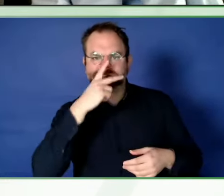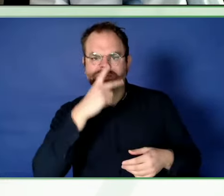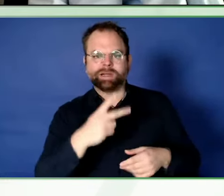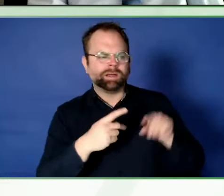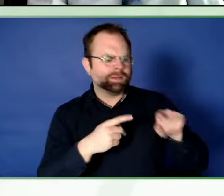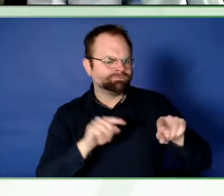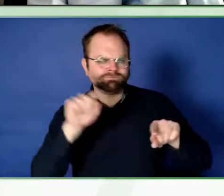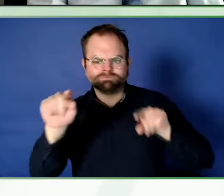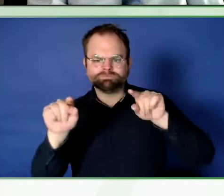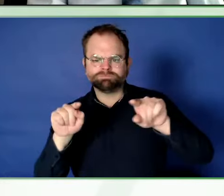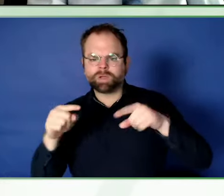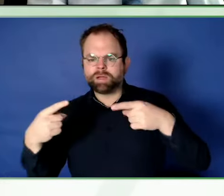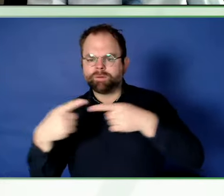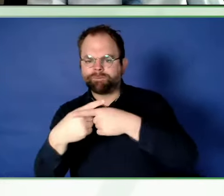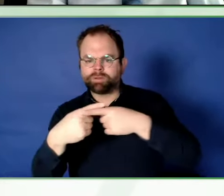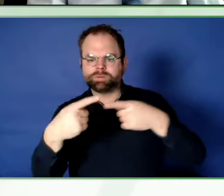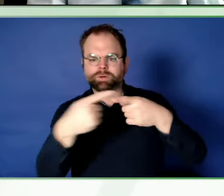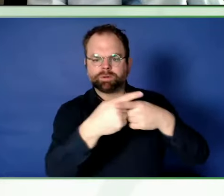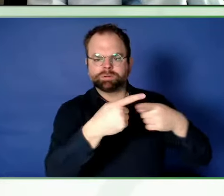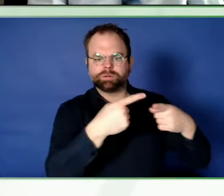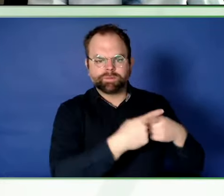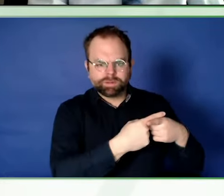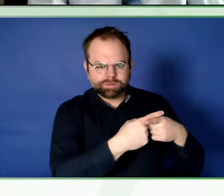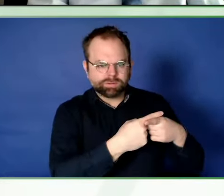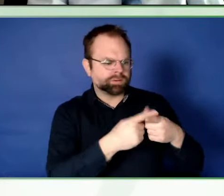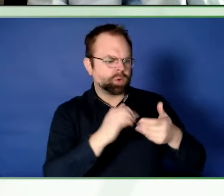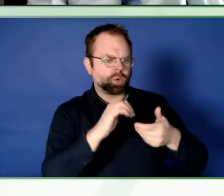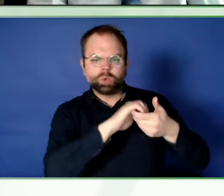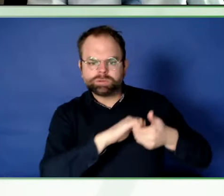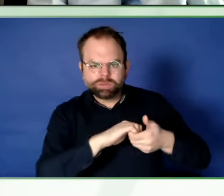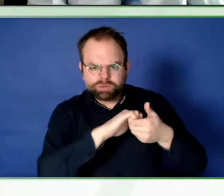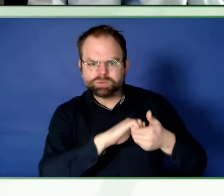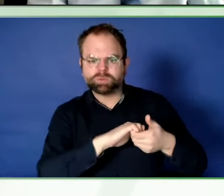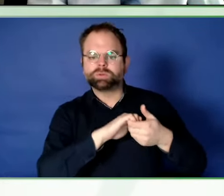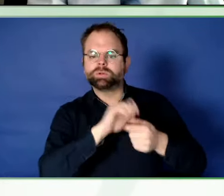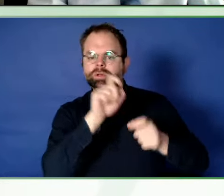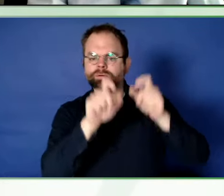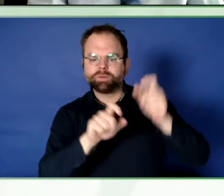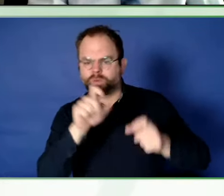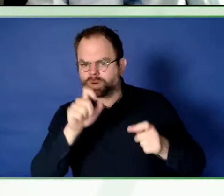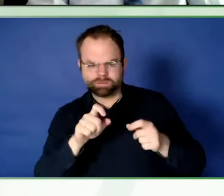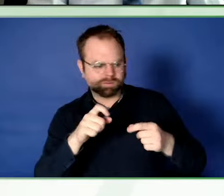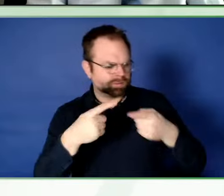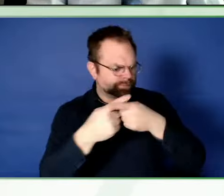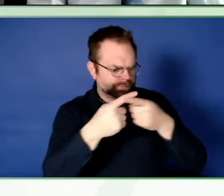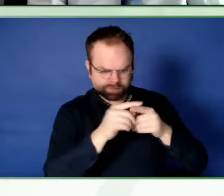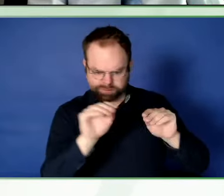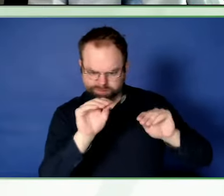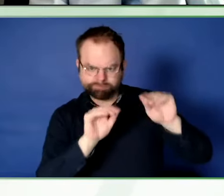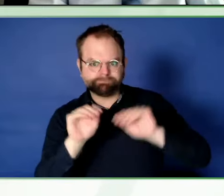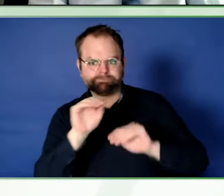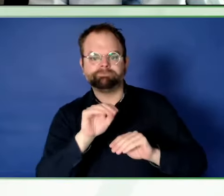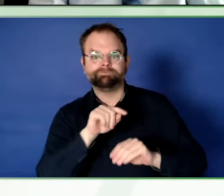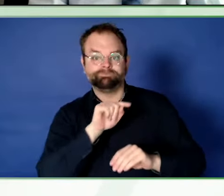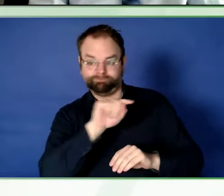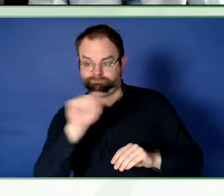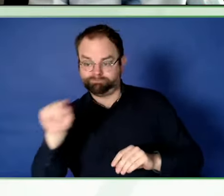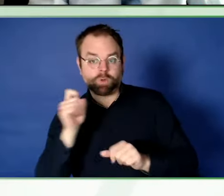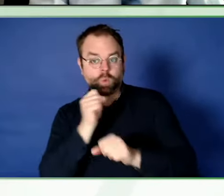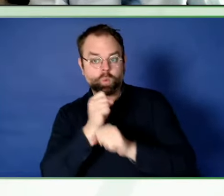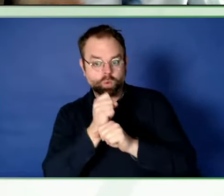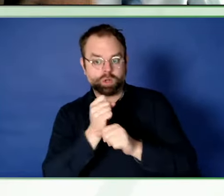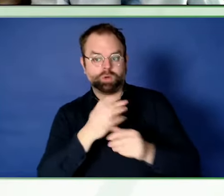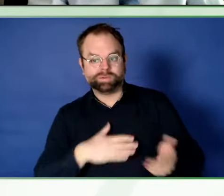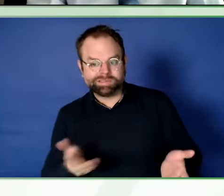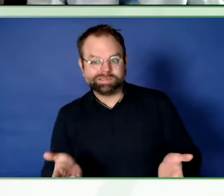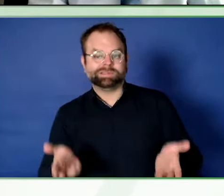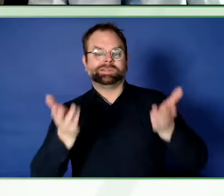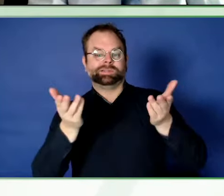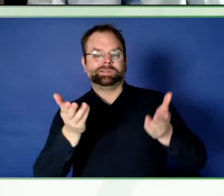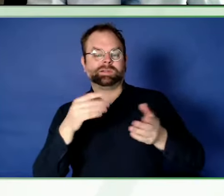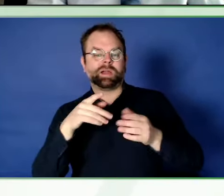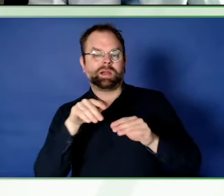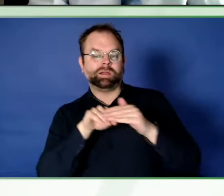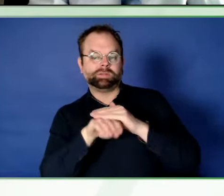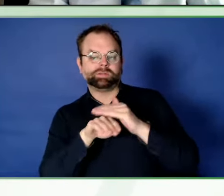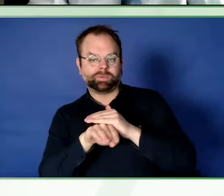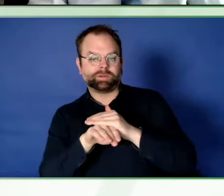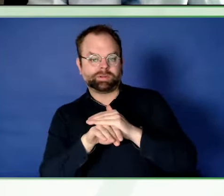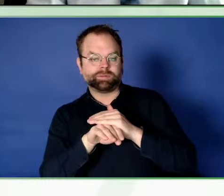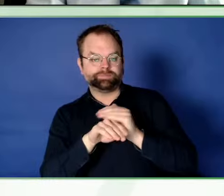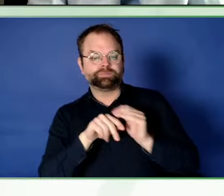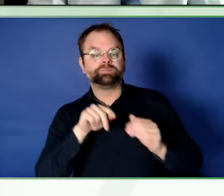This model can updated with new data.